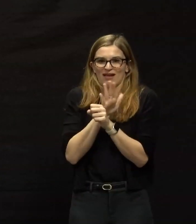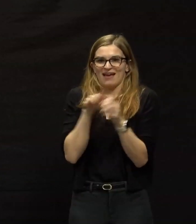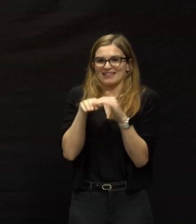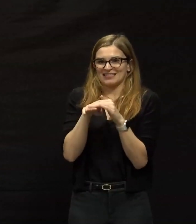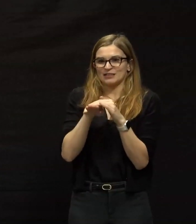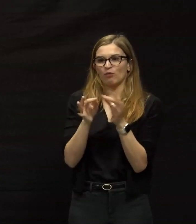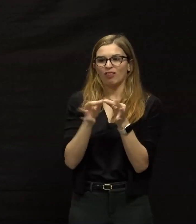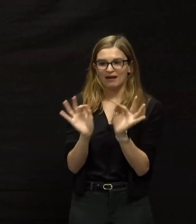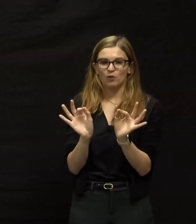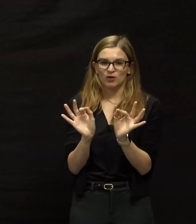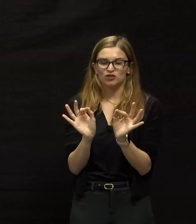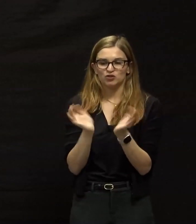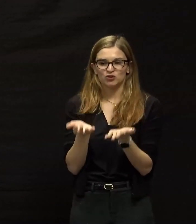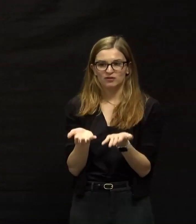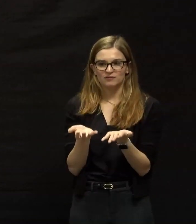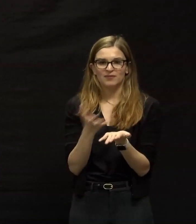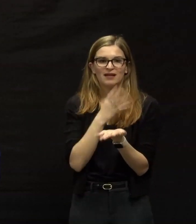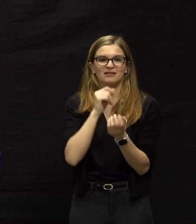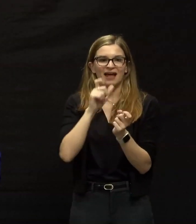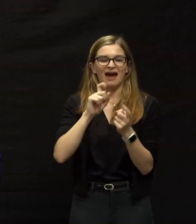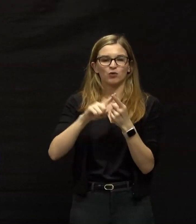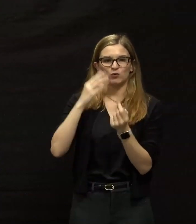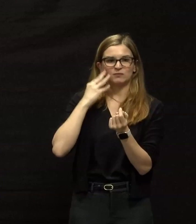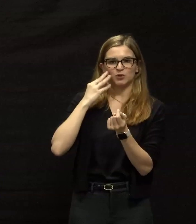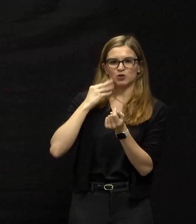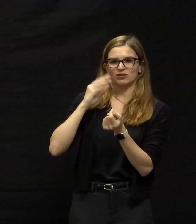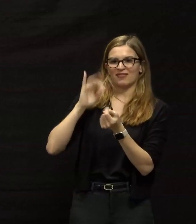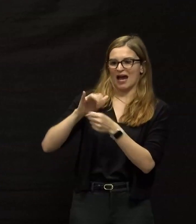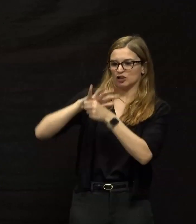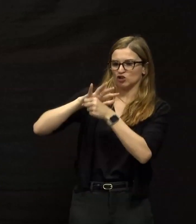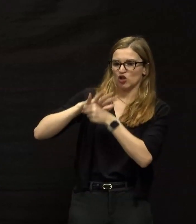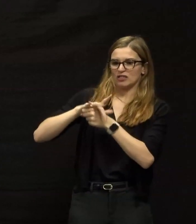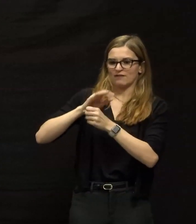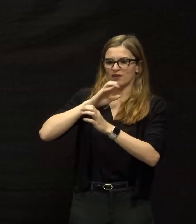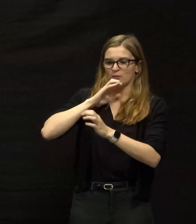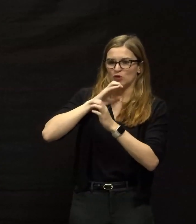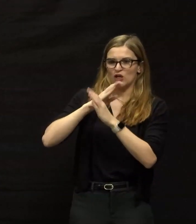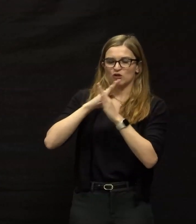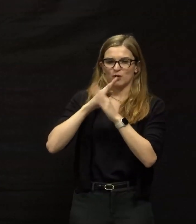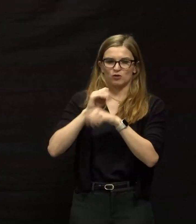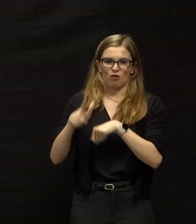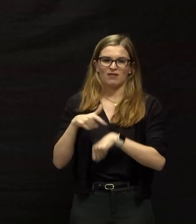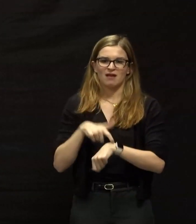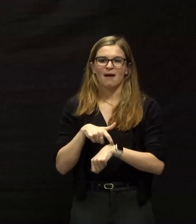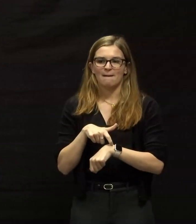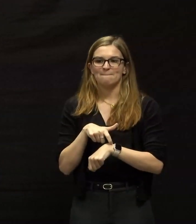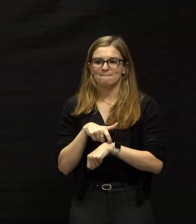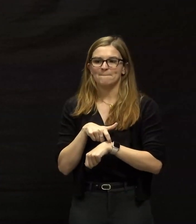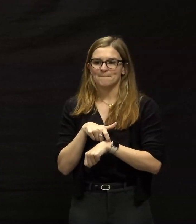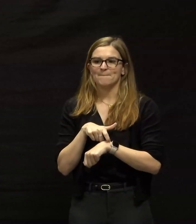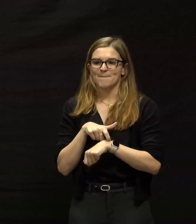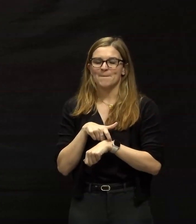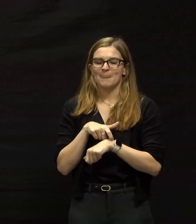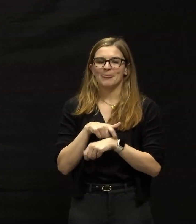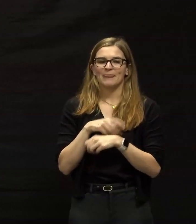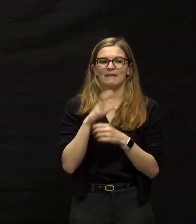but you know, they have to have full access to language. And oftentimes that stressor is related to communication